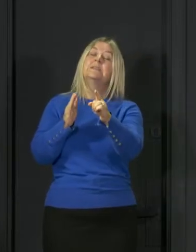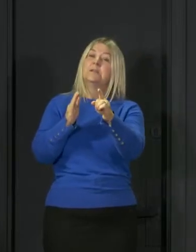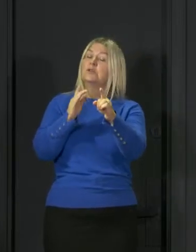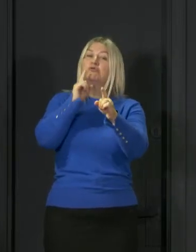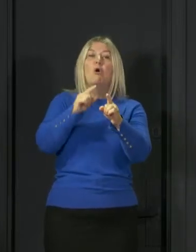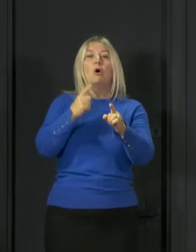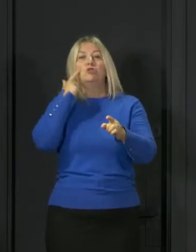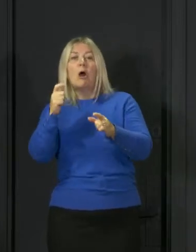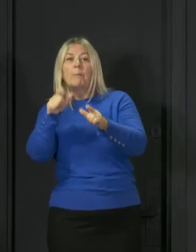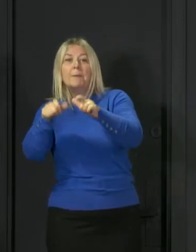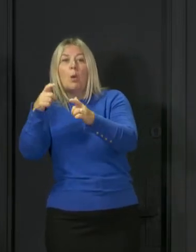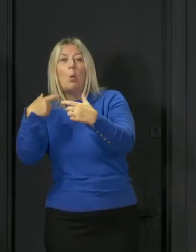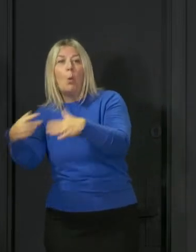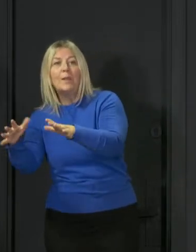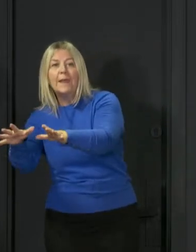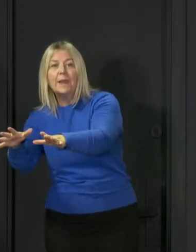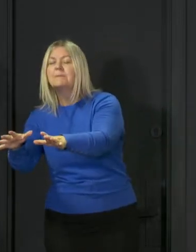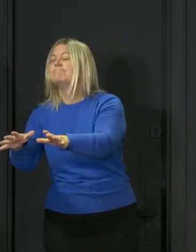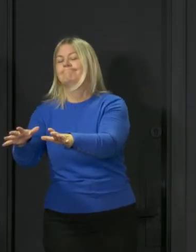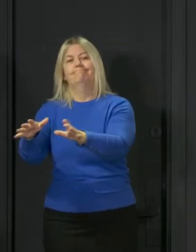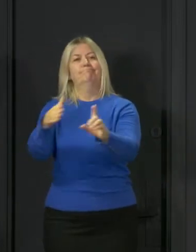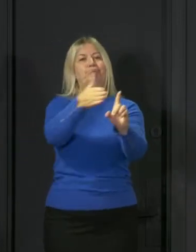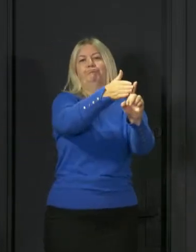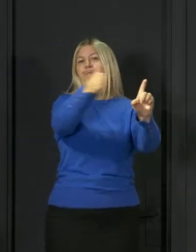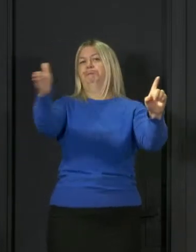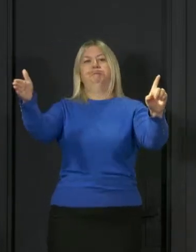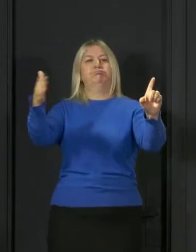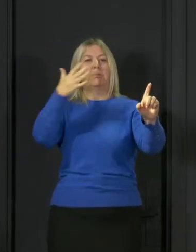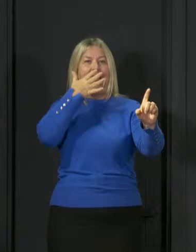So I would encourage anybody who is interested, to take a look at this